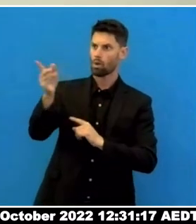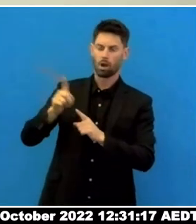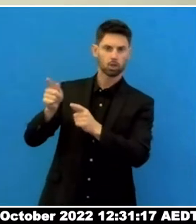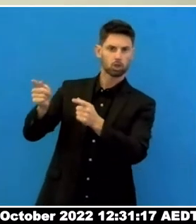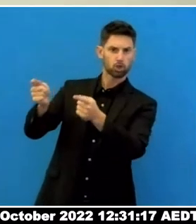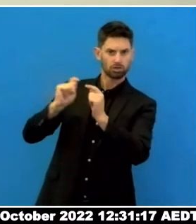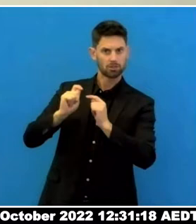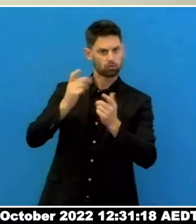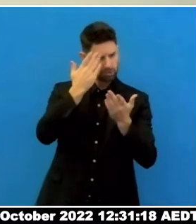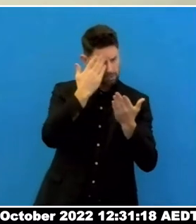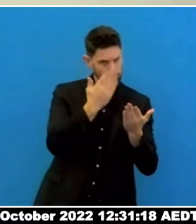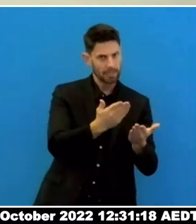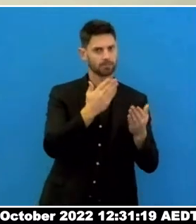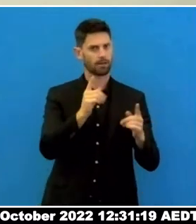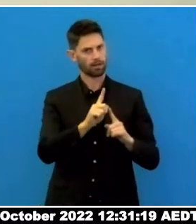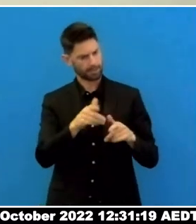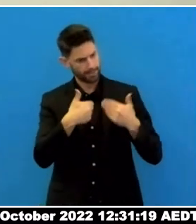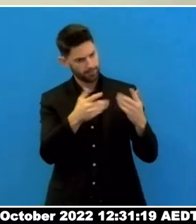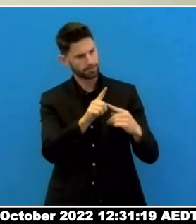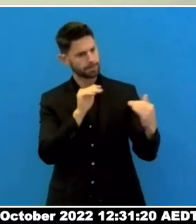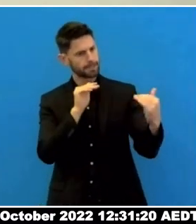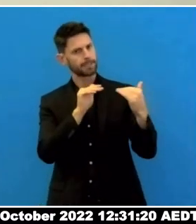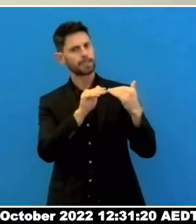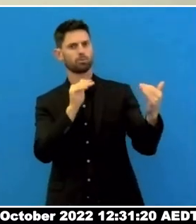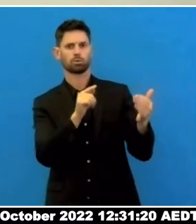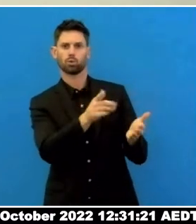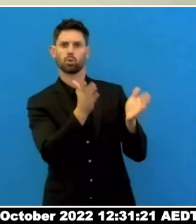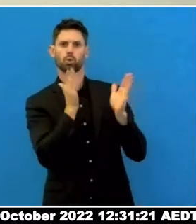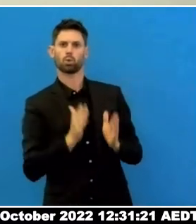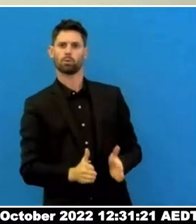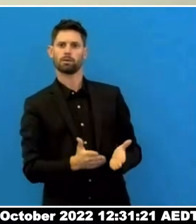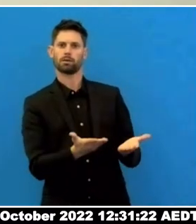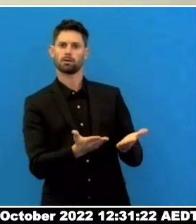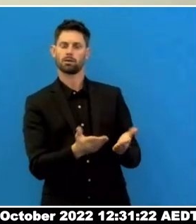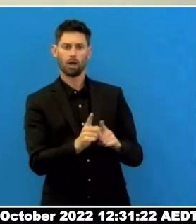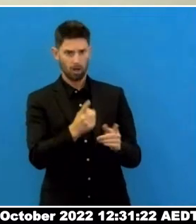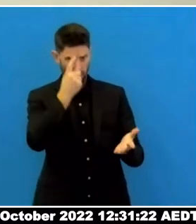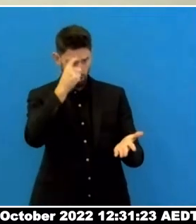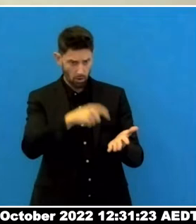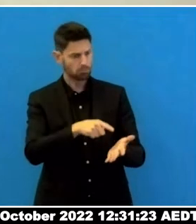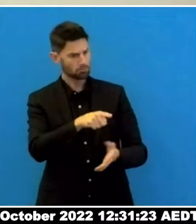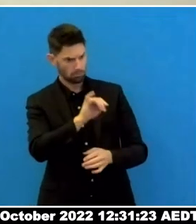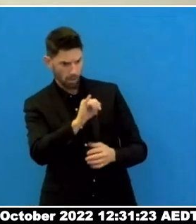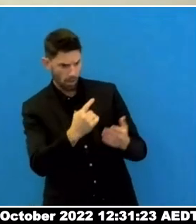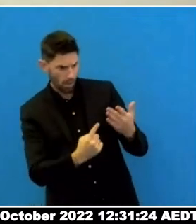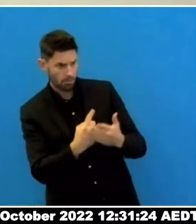And that there's an understanding of what may have occurred in these scenarios. We have some case studies there, if you would like me to go to those.